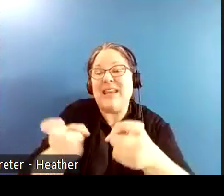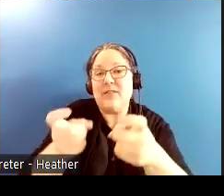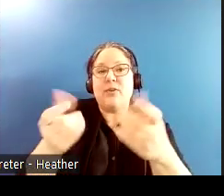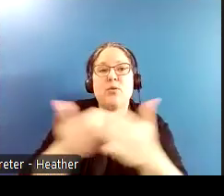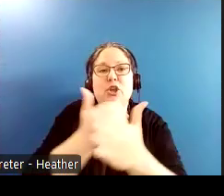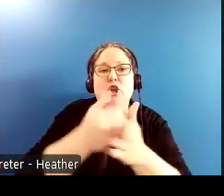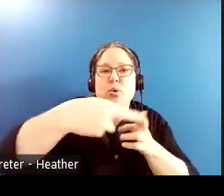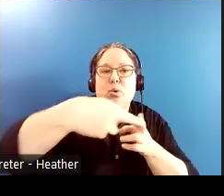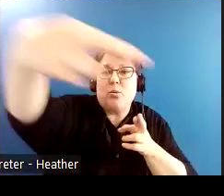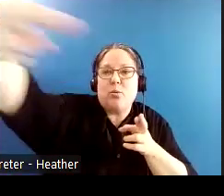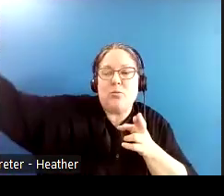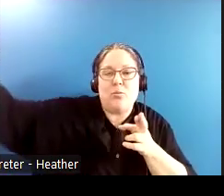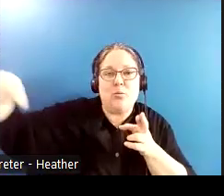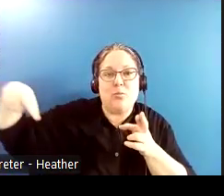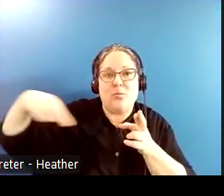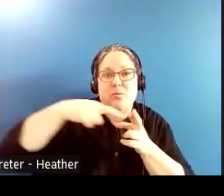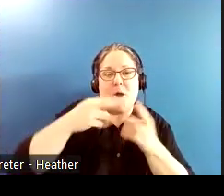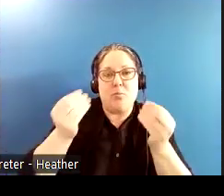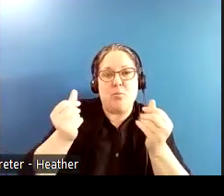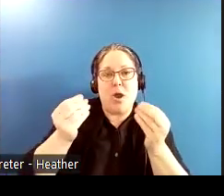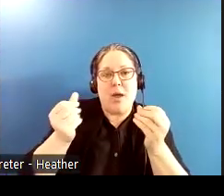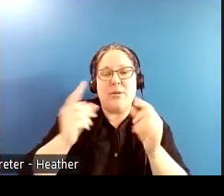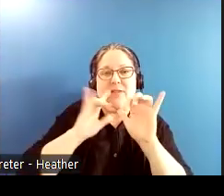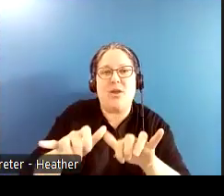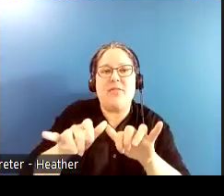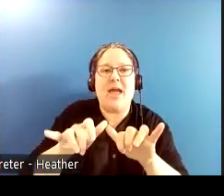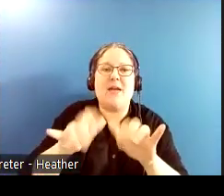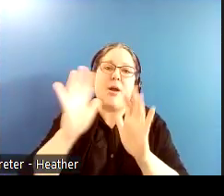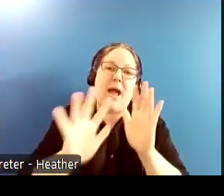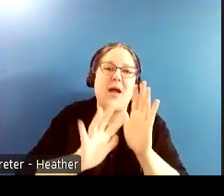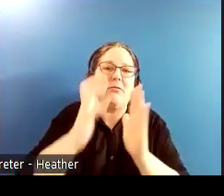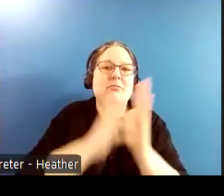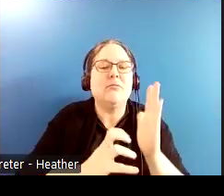uh the new property markers that you have for something that was a roughly equivalent area.